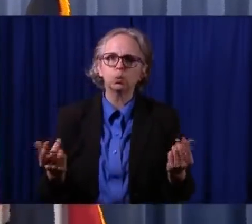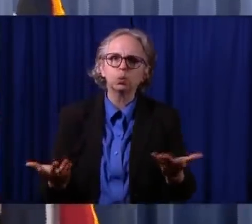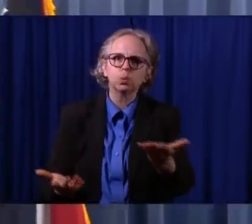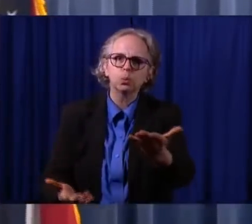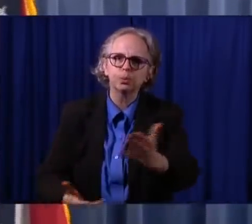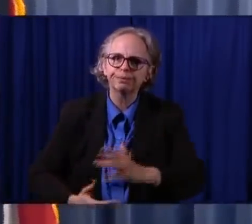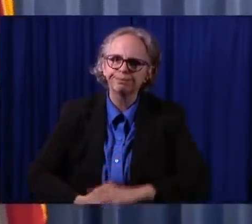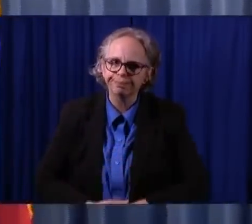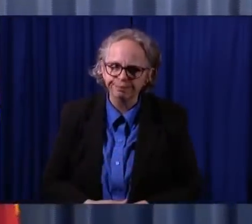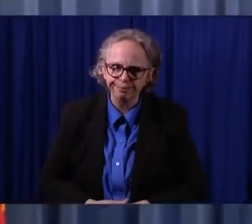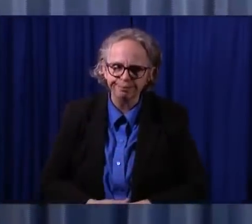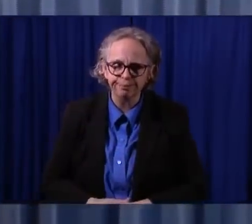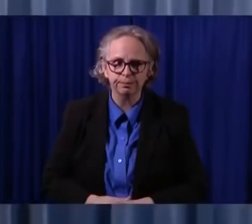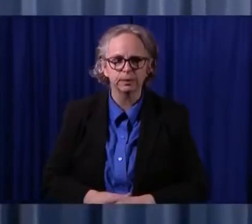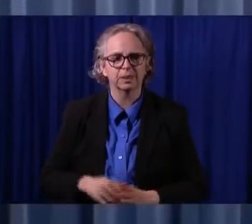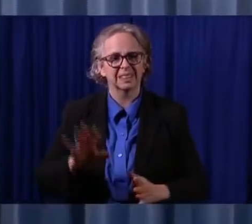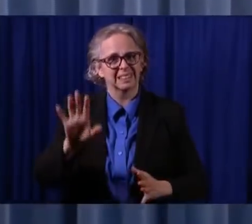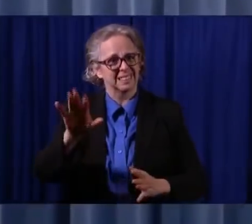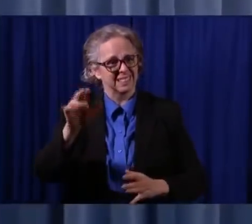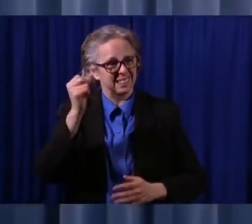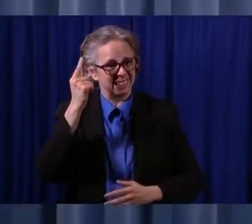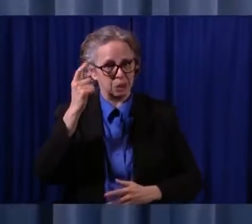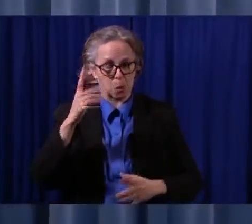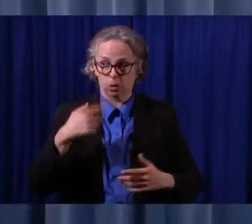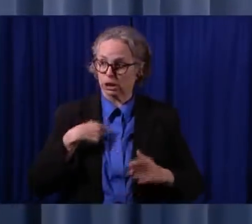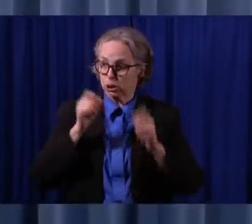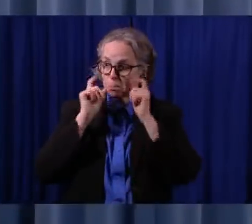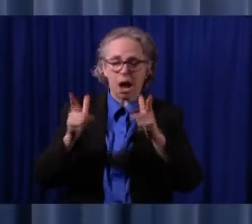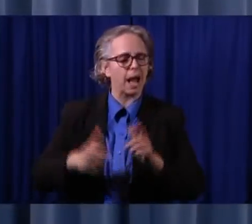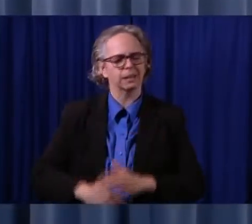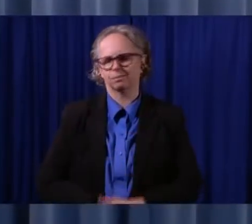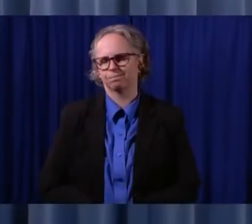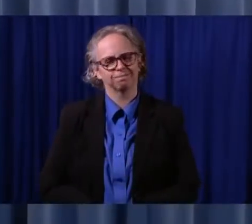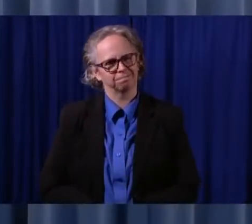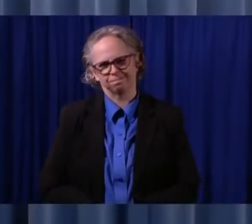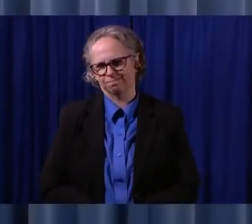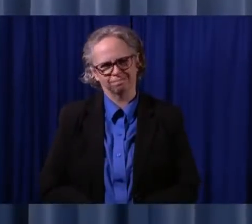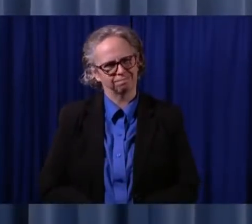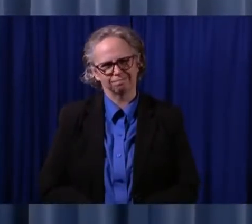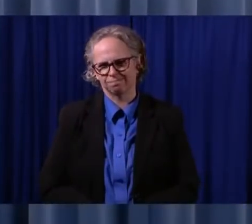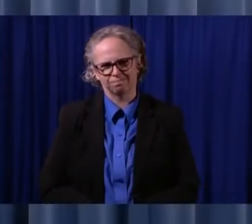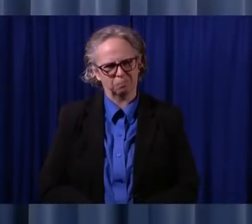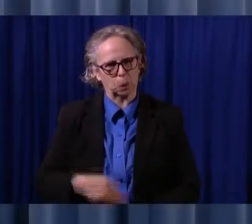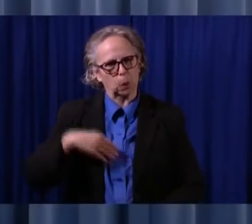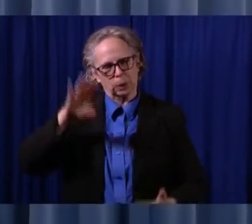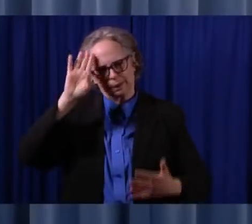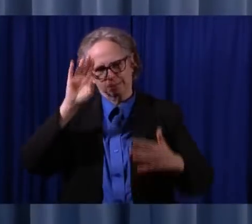LET ME TALK NOW ABOUT WHAT OUR PLANS ARE. NONE OF THIS SHOULD